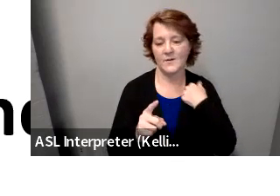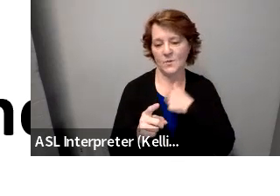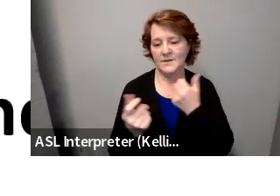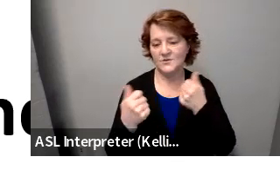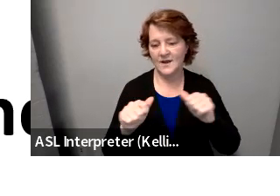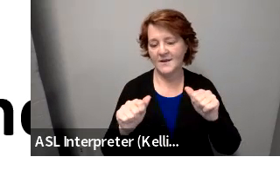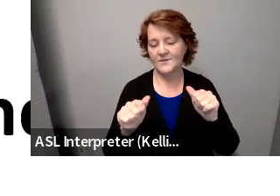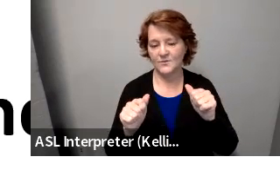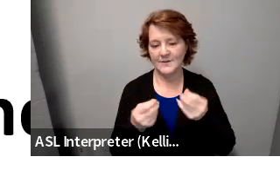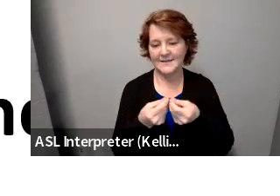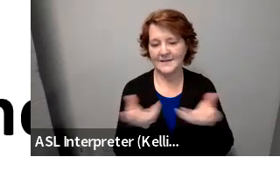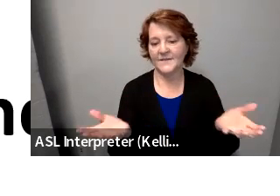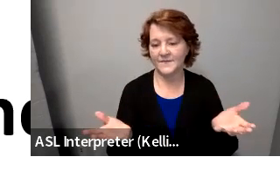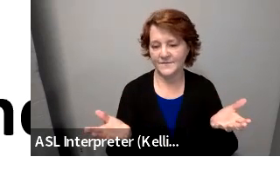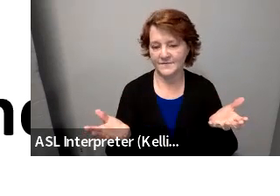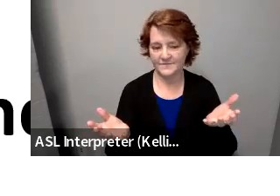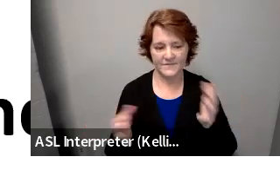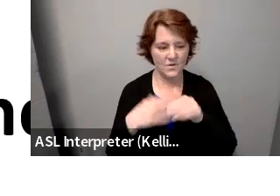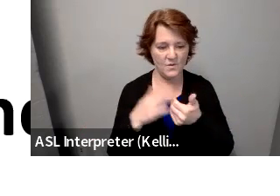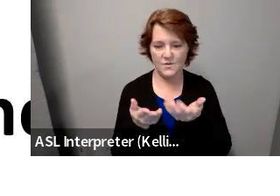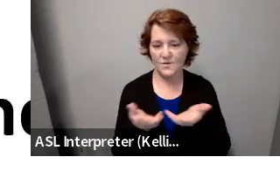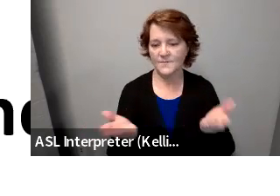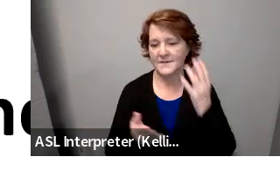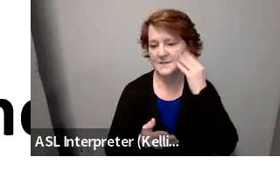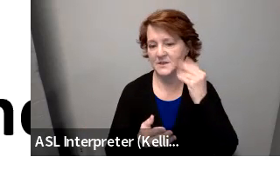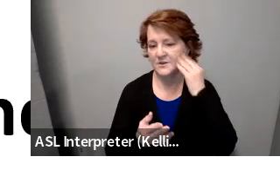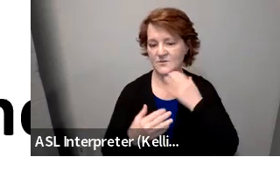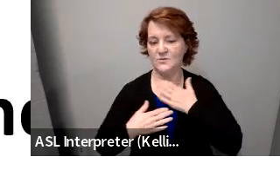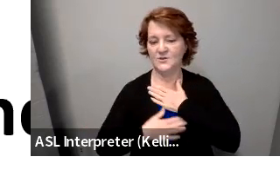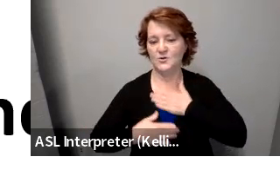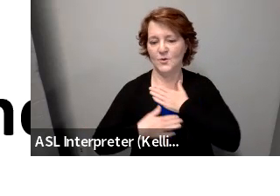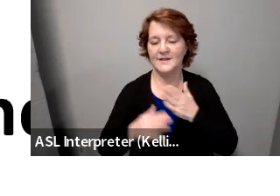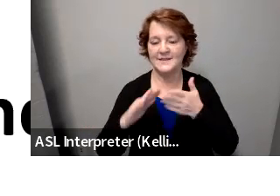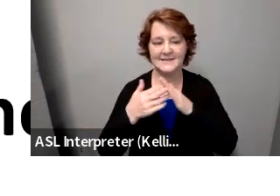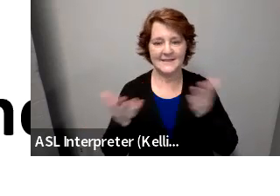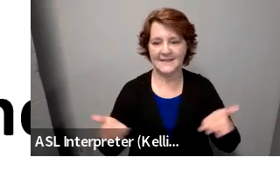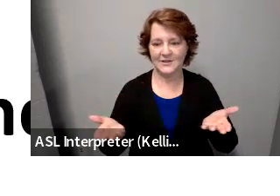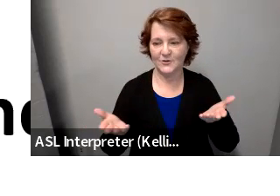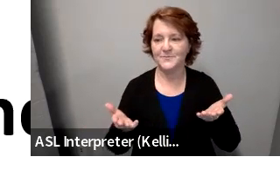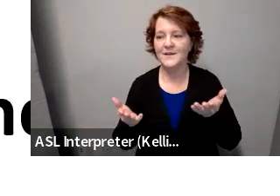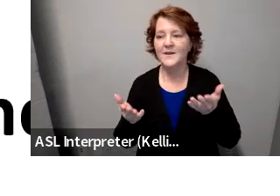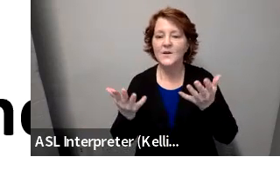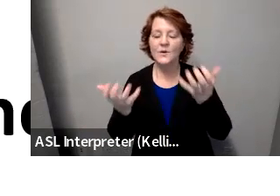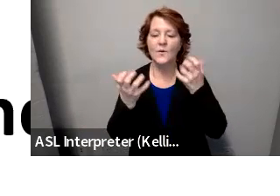what we're going to do is I'd like you to identify at least you'll be here